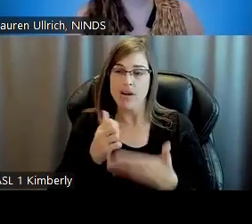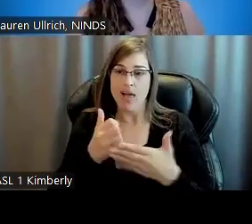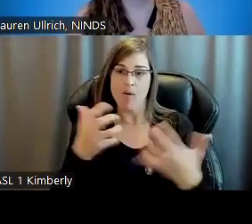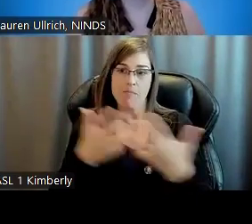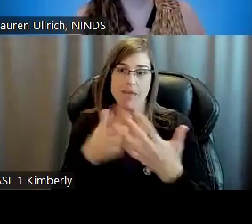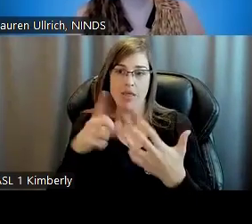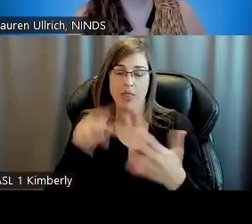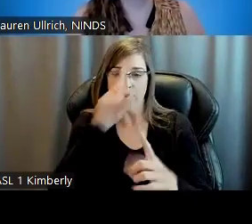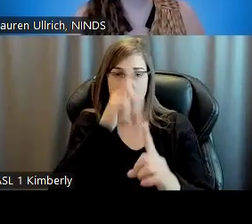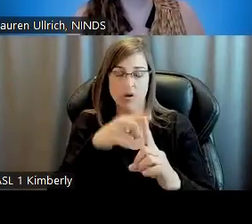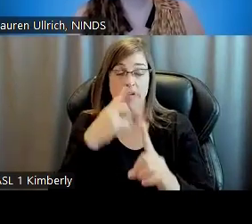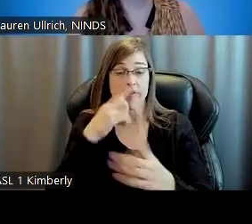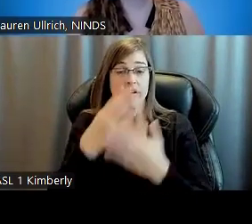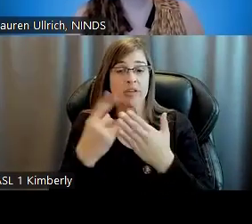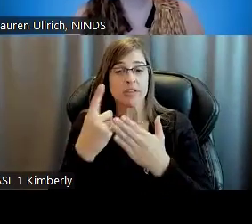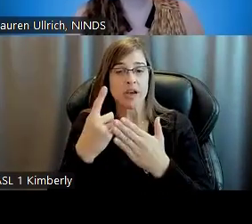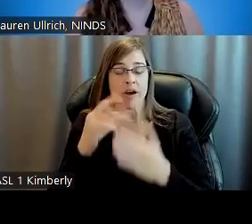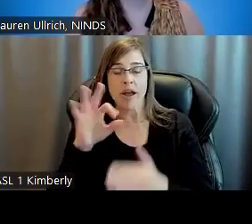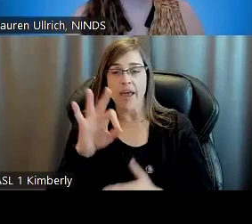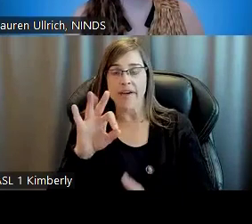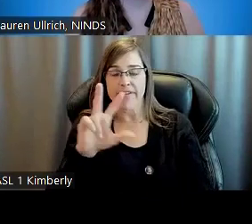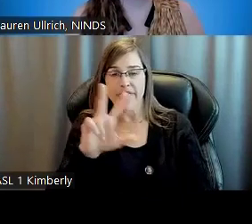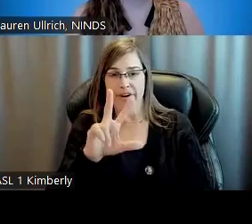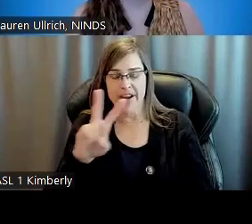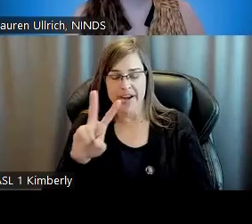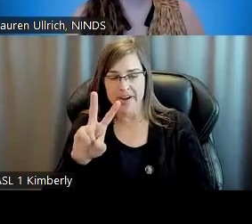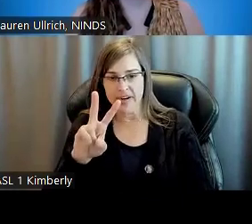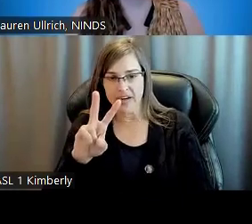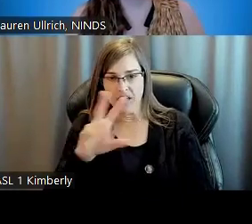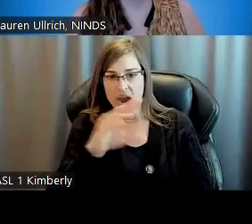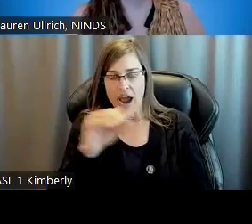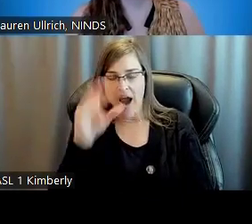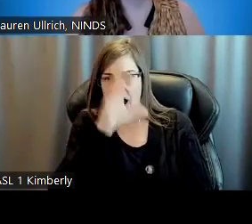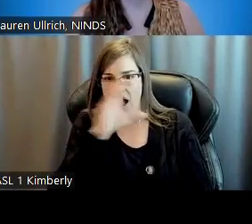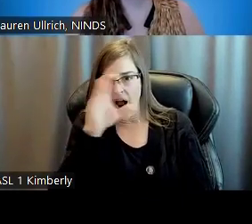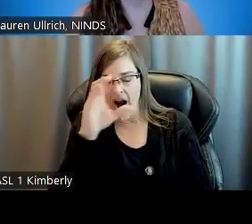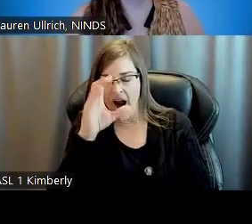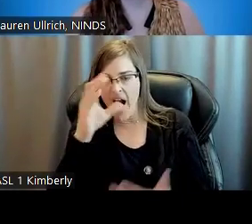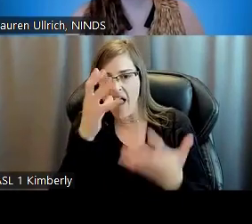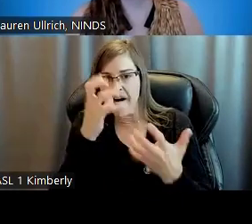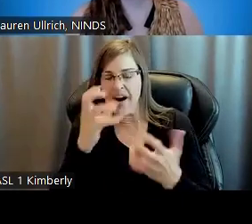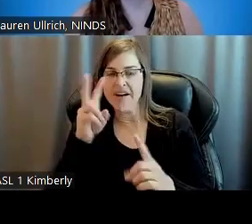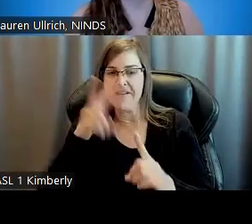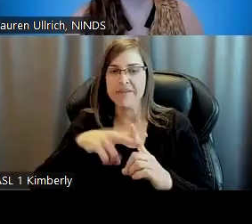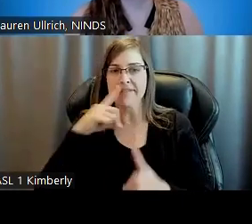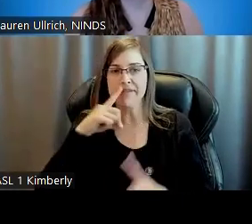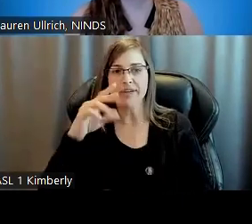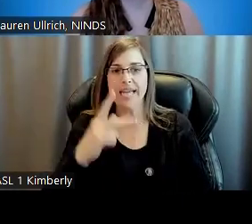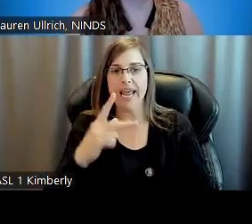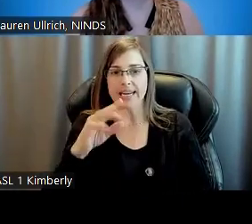So for someone who has an F32 and is looking to apply for a K99/R00,